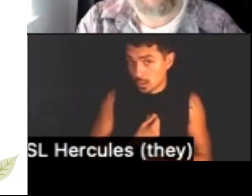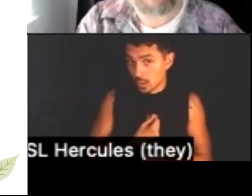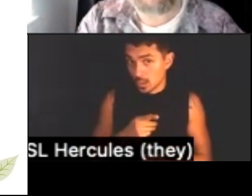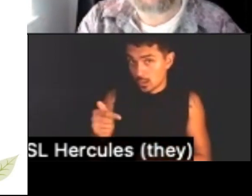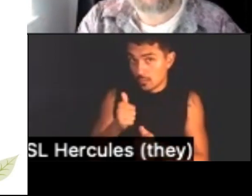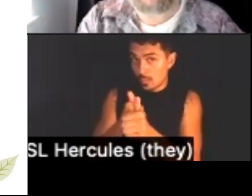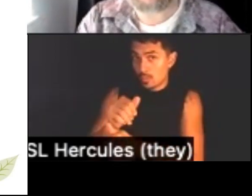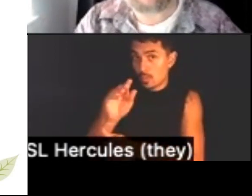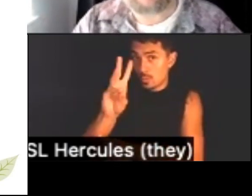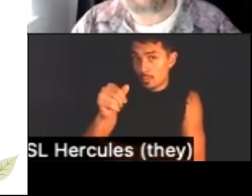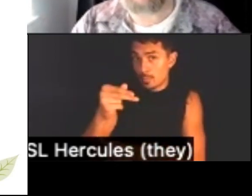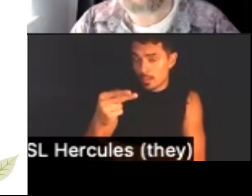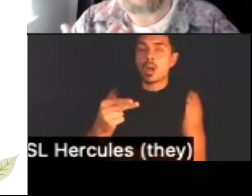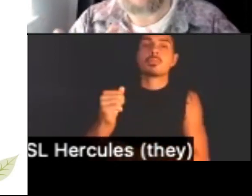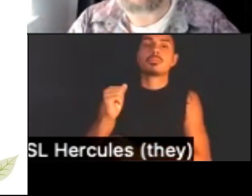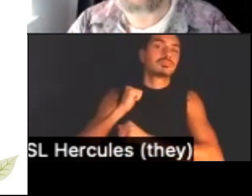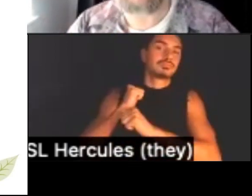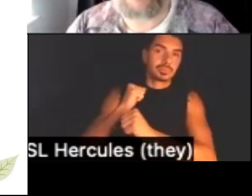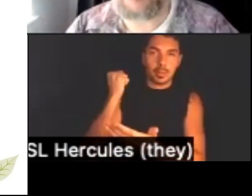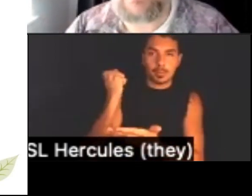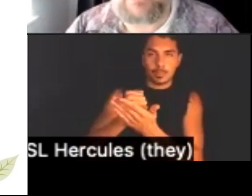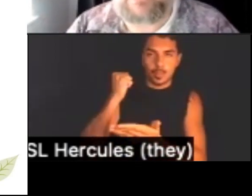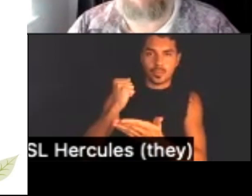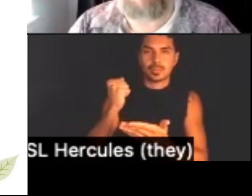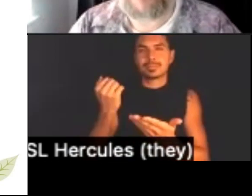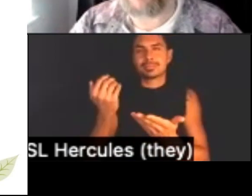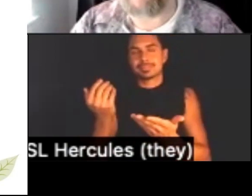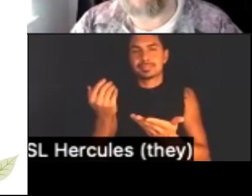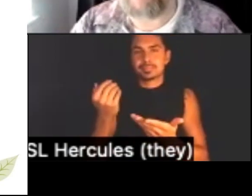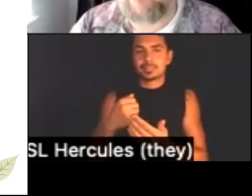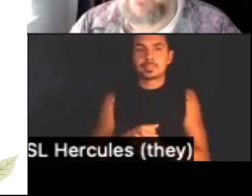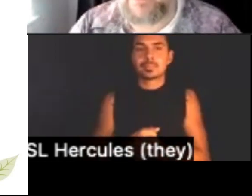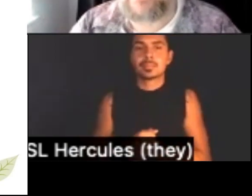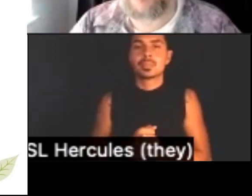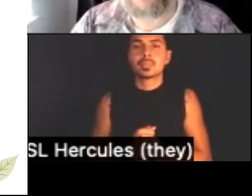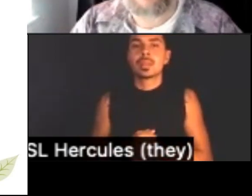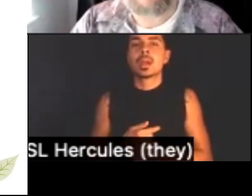in working with clients is how do you maintain an affirming,